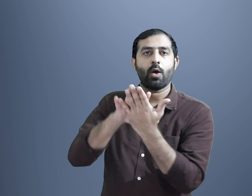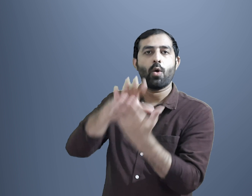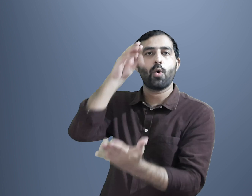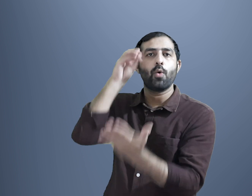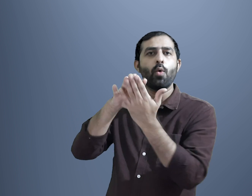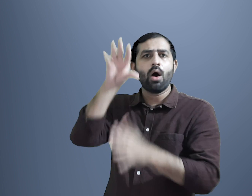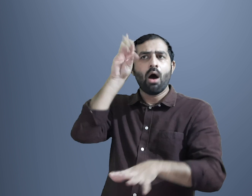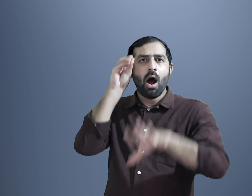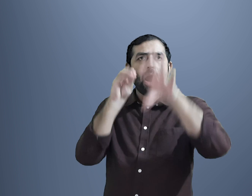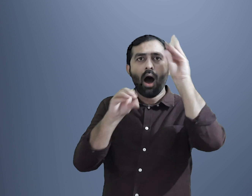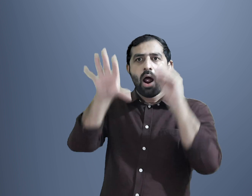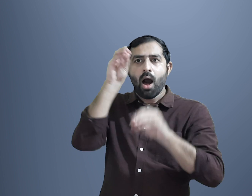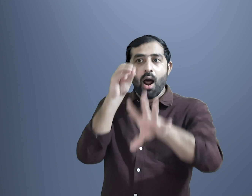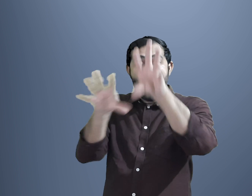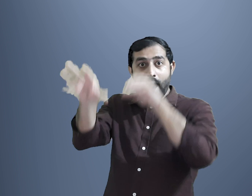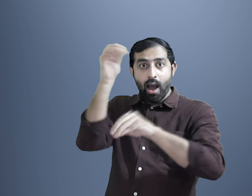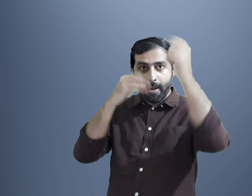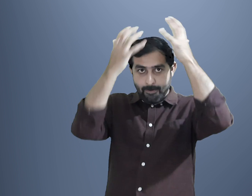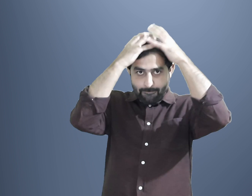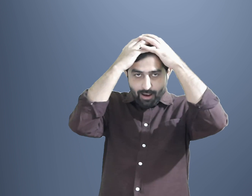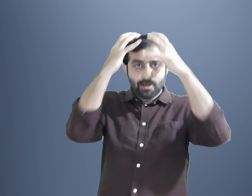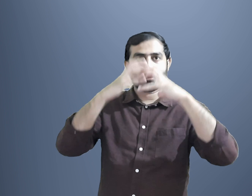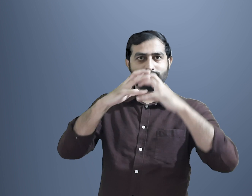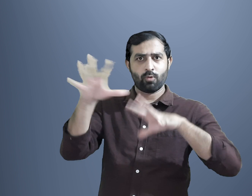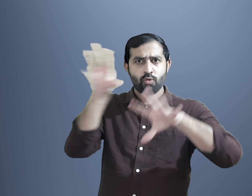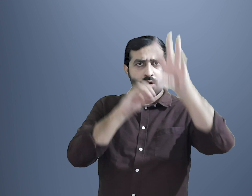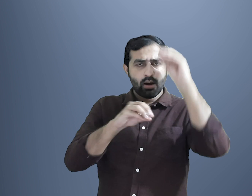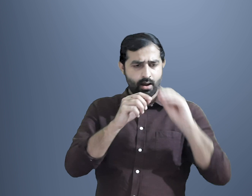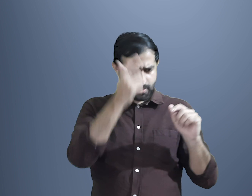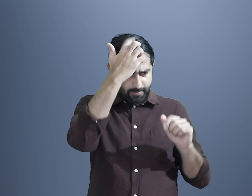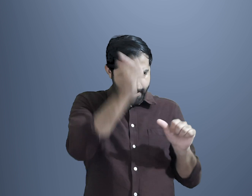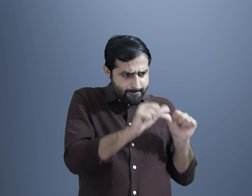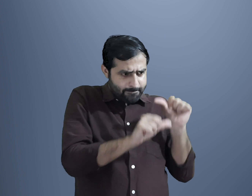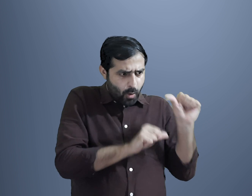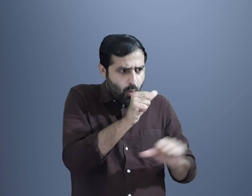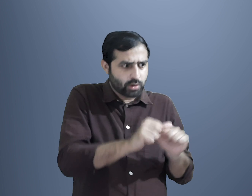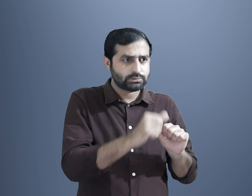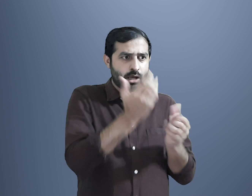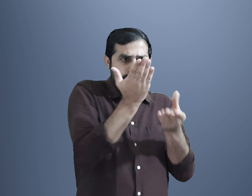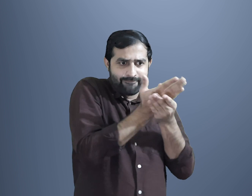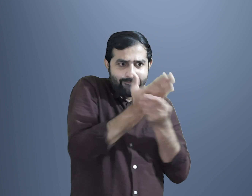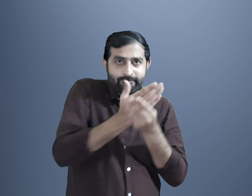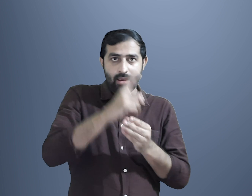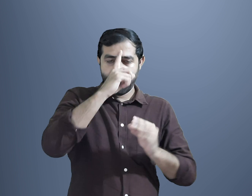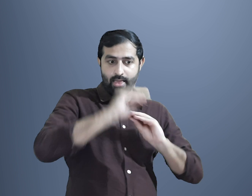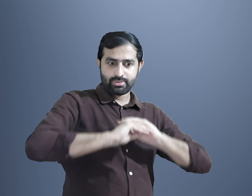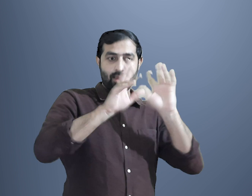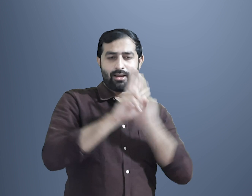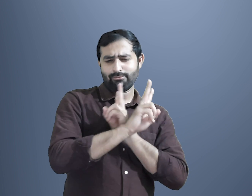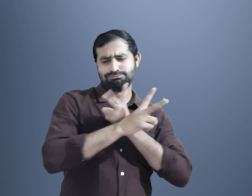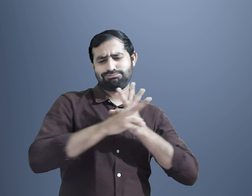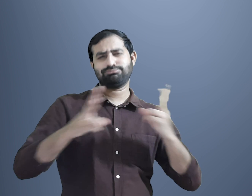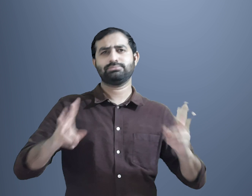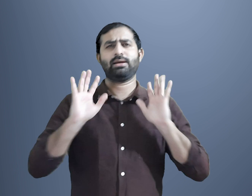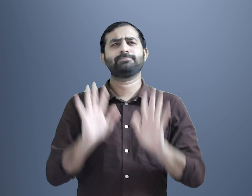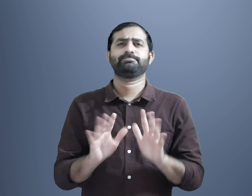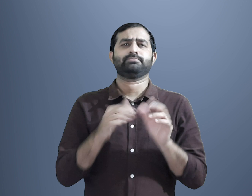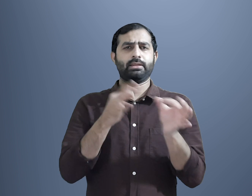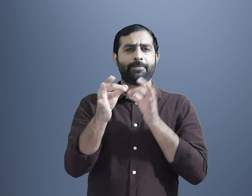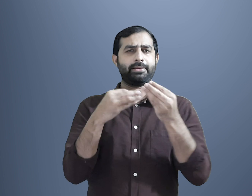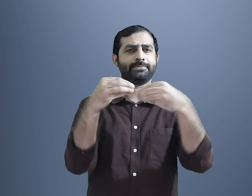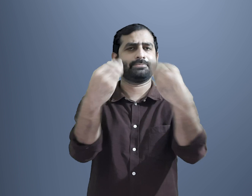The use of language to learn, to explore reality and discover their surroundings.